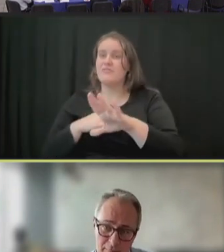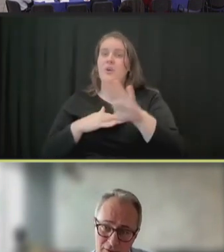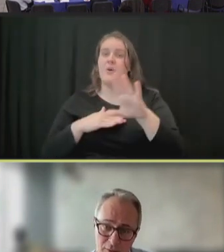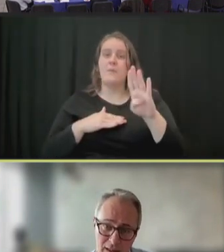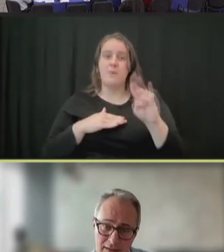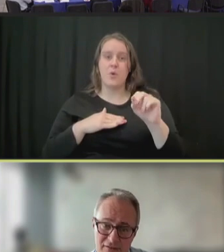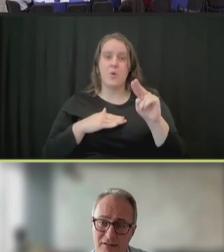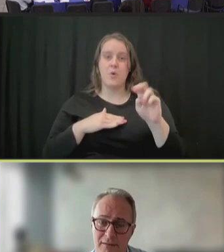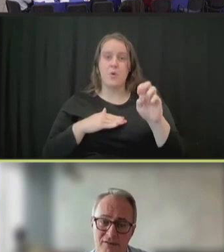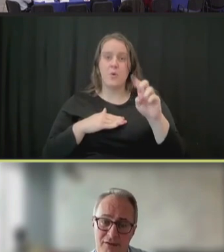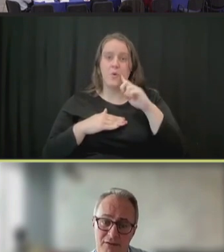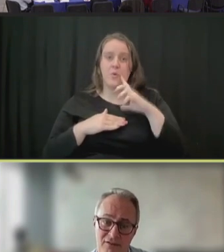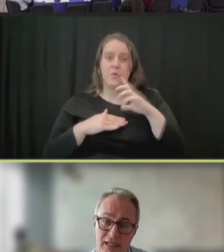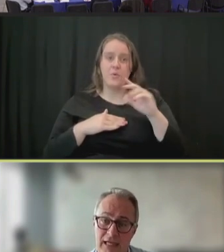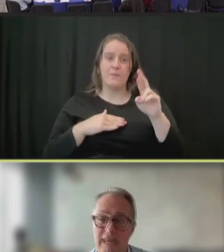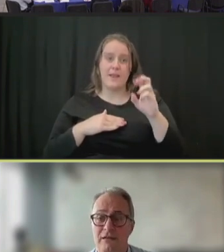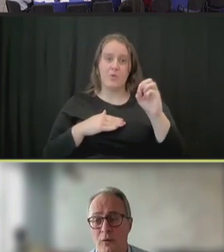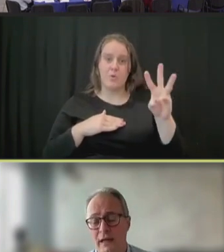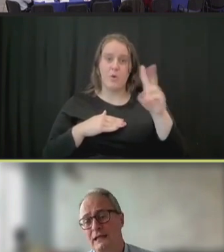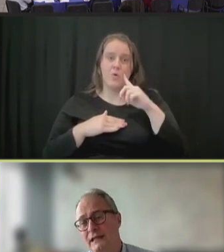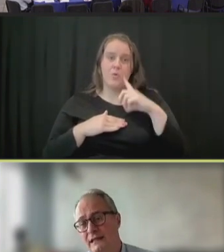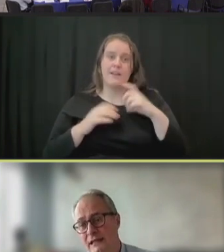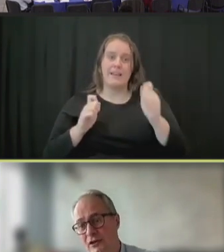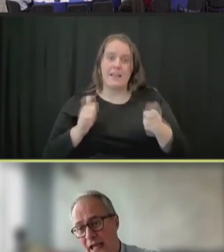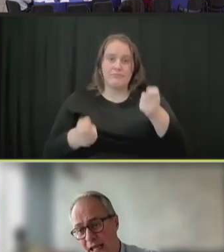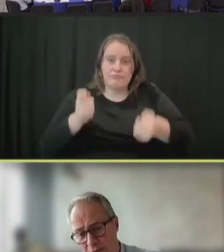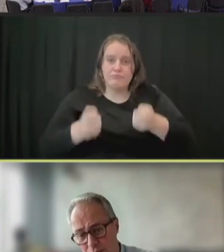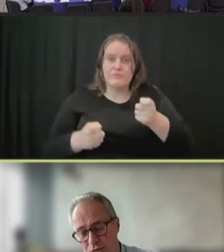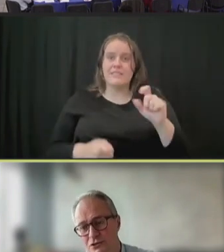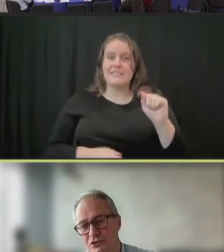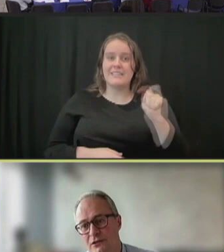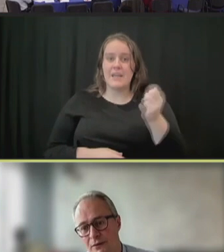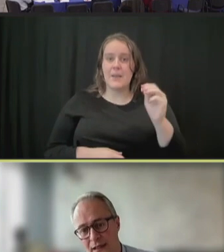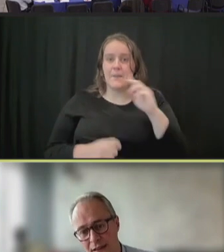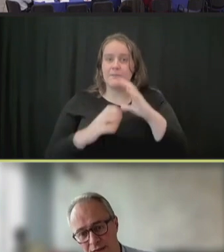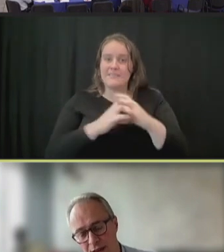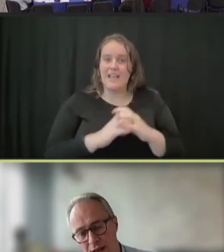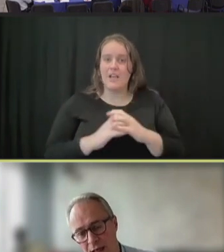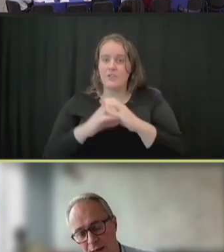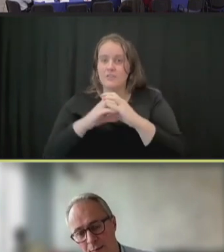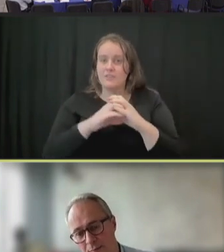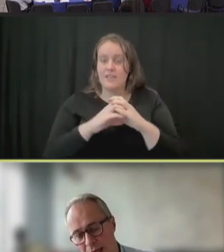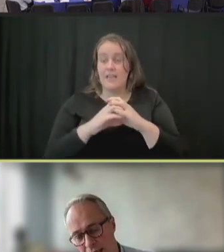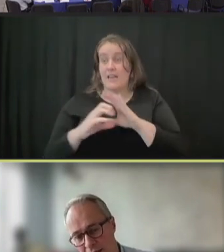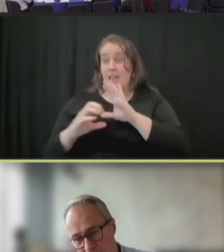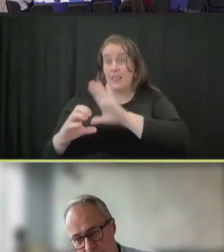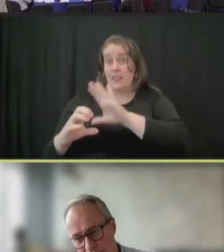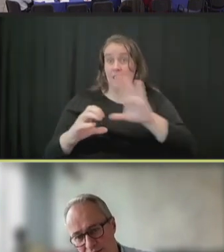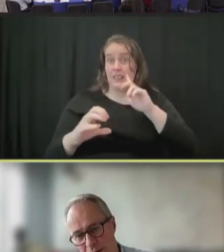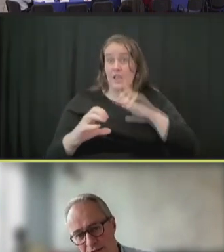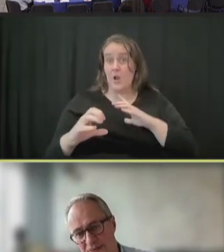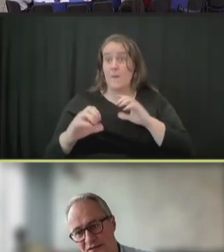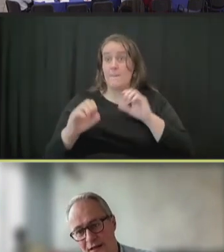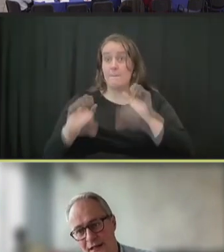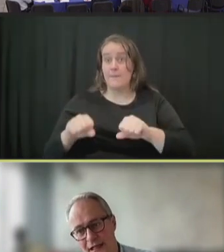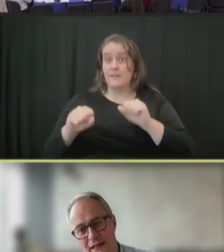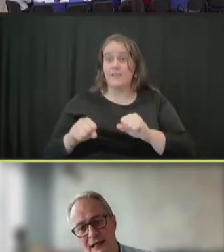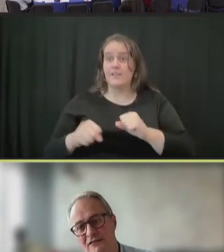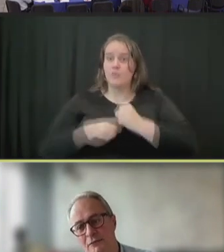hematopoietic stem cells in the way that they're able to generate an immune response that is